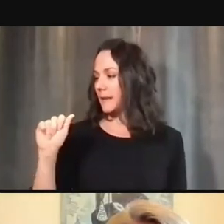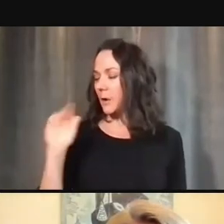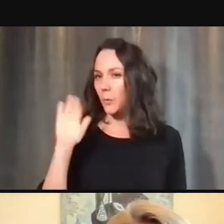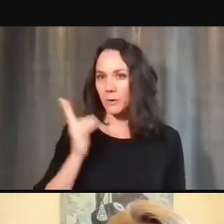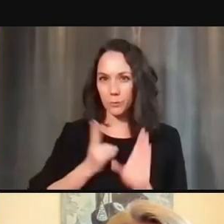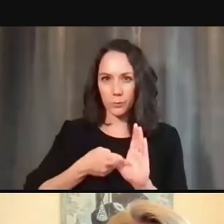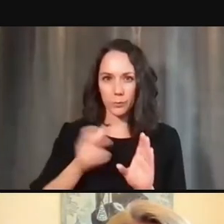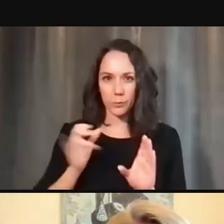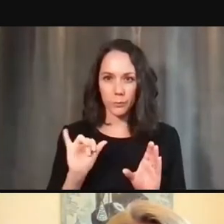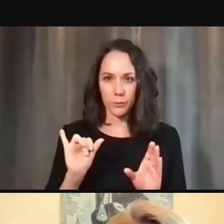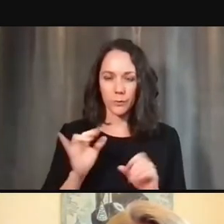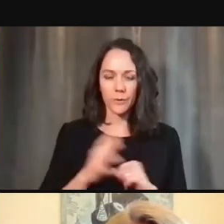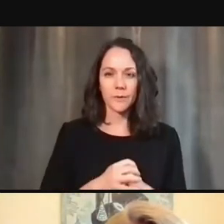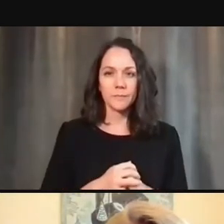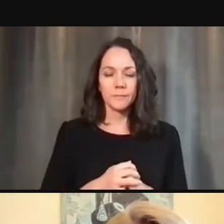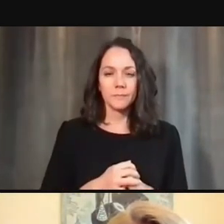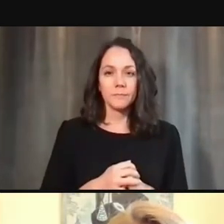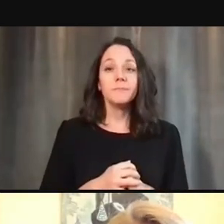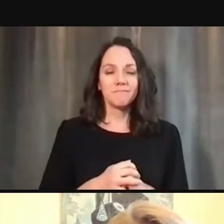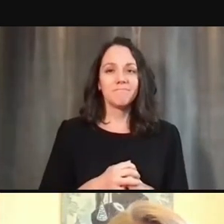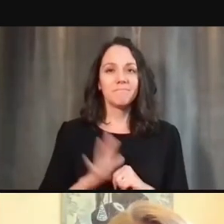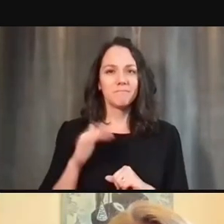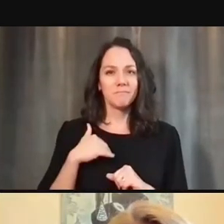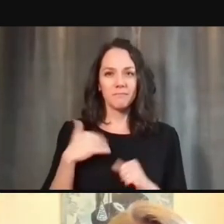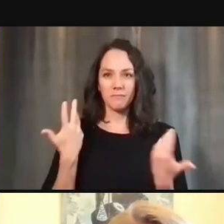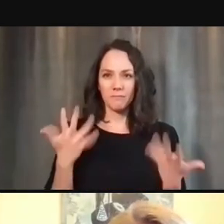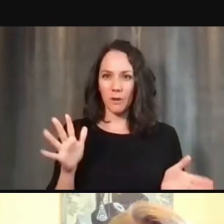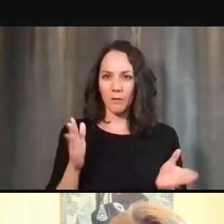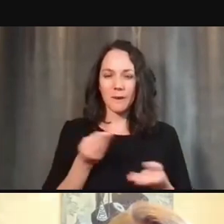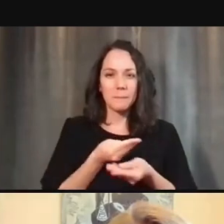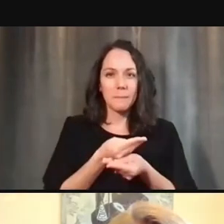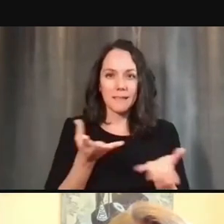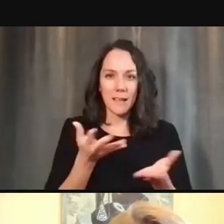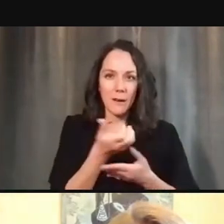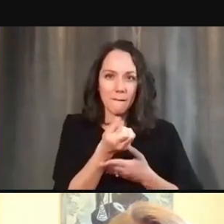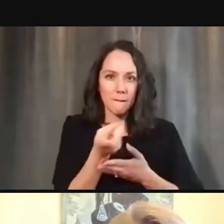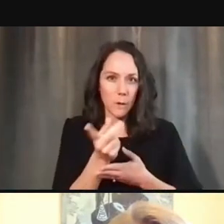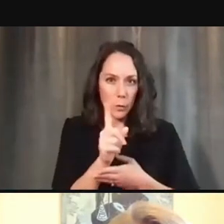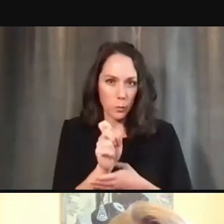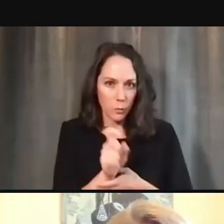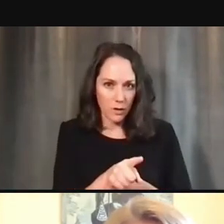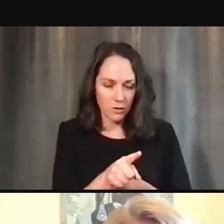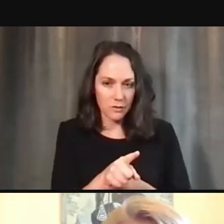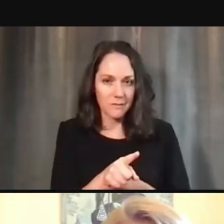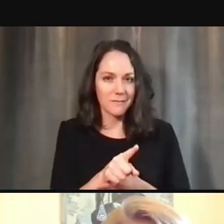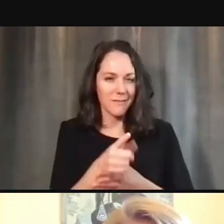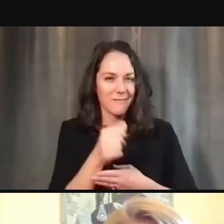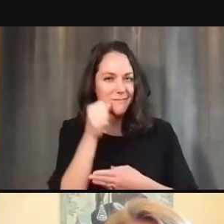And I had circulated a few questions for all of you last night. We're not going to get to all of those, obviously.